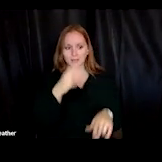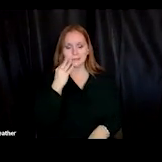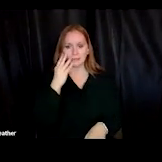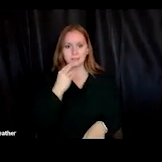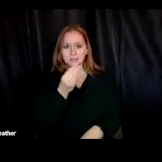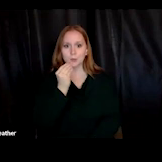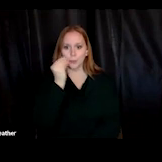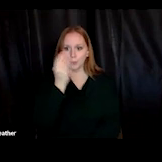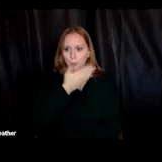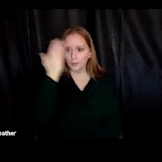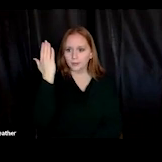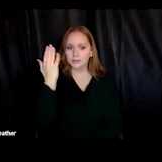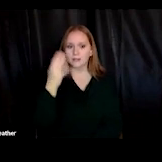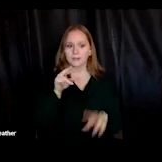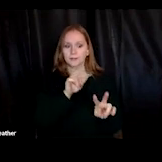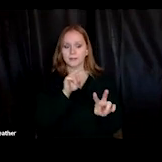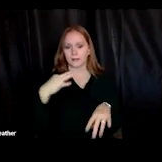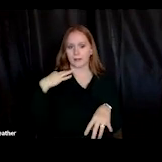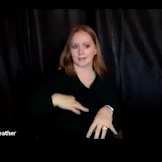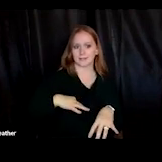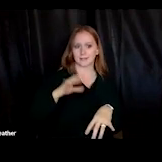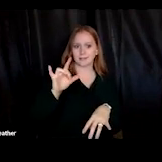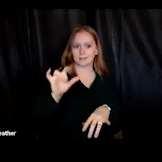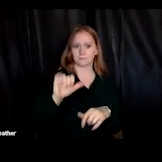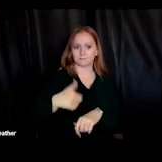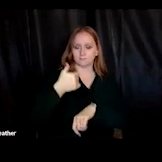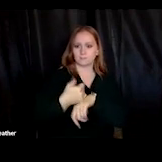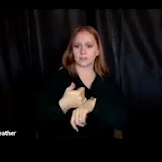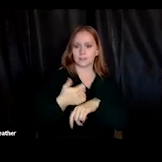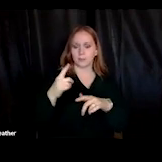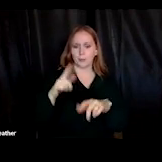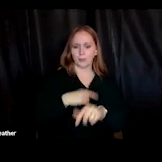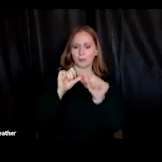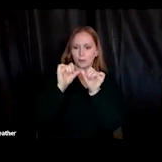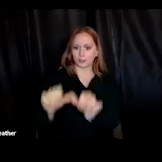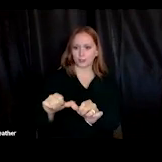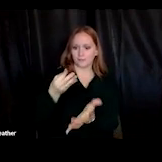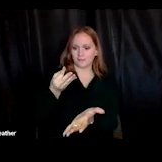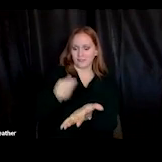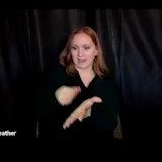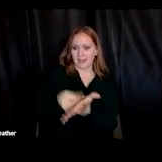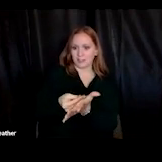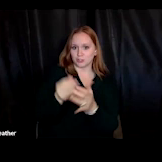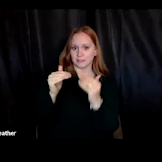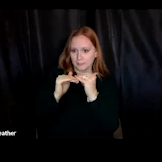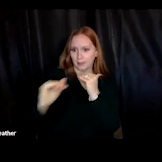to benefits promotes long term financial stability, right? Again, you know, I'm sure many of the individuals